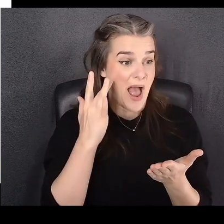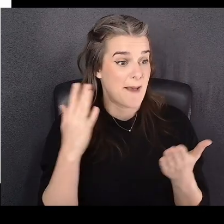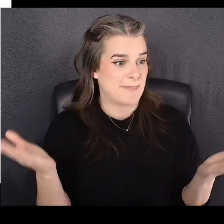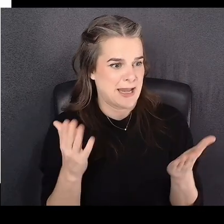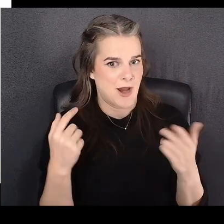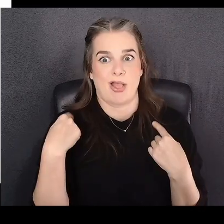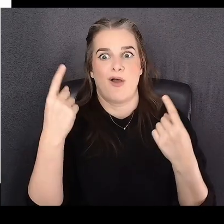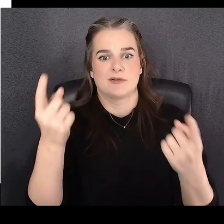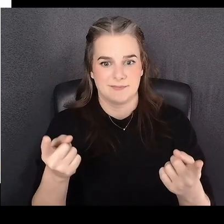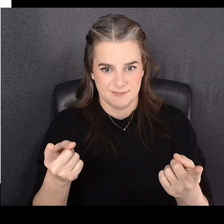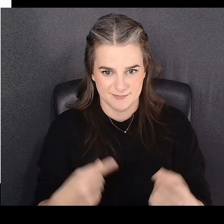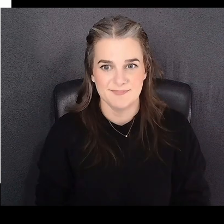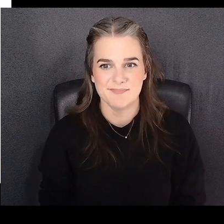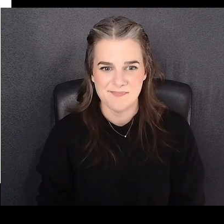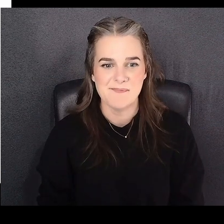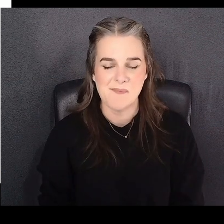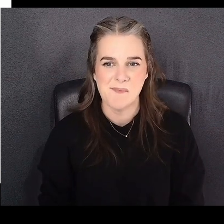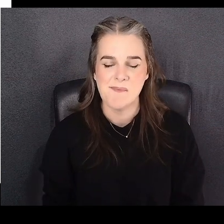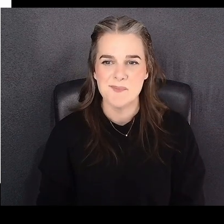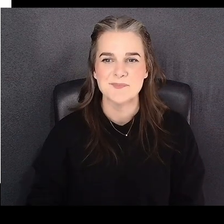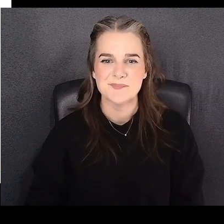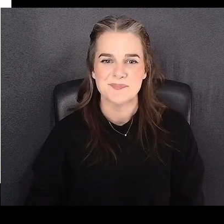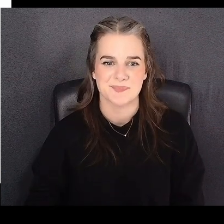And Inglis has always done this wonderful job